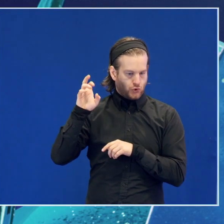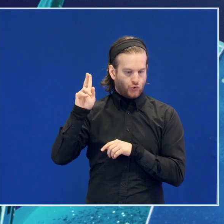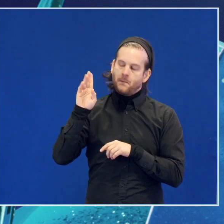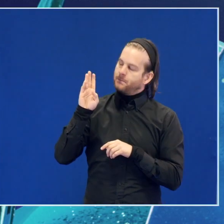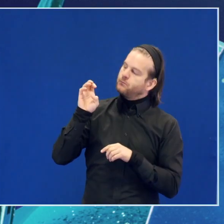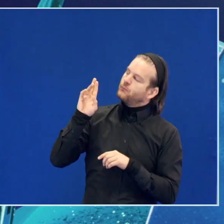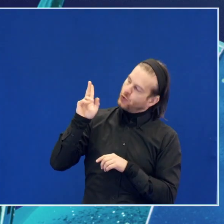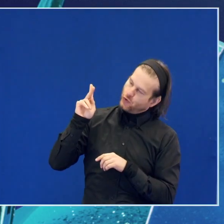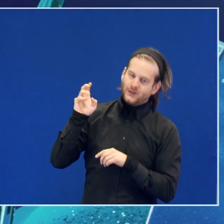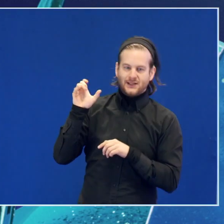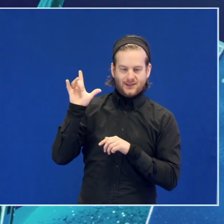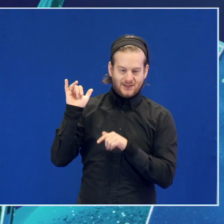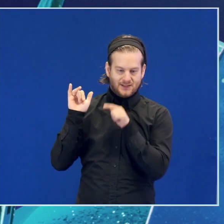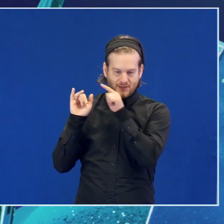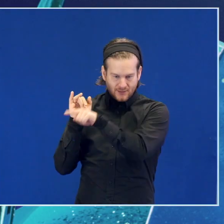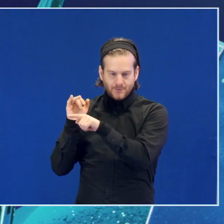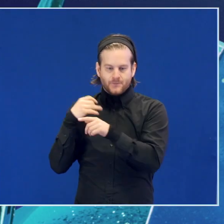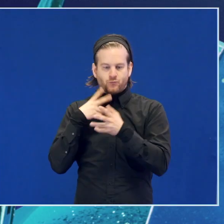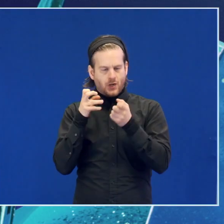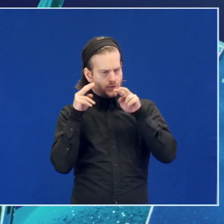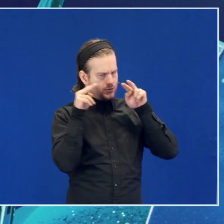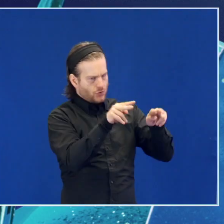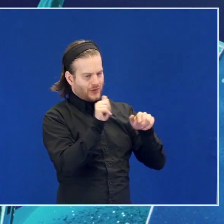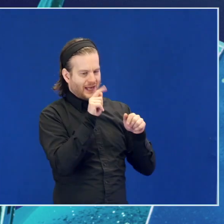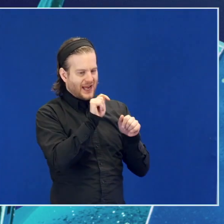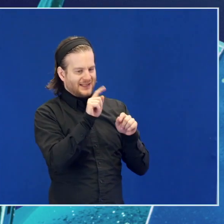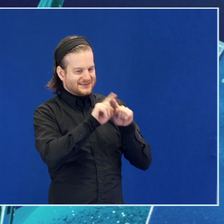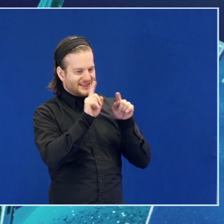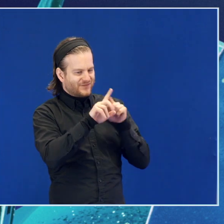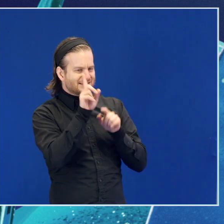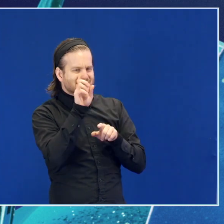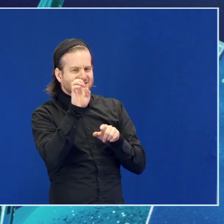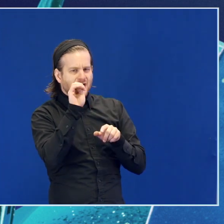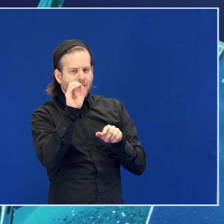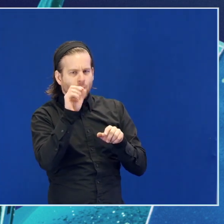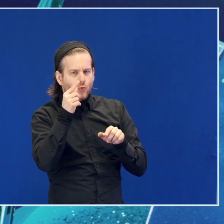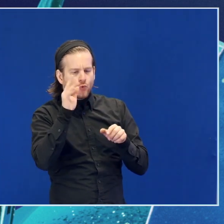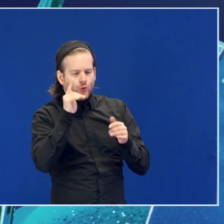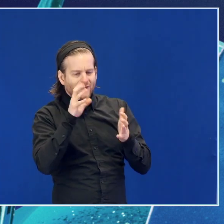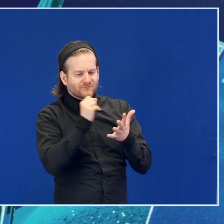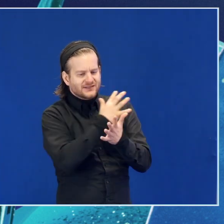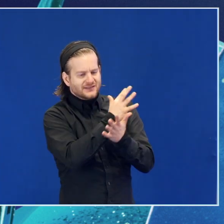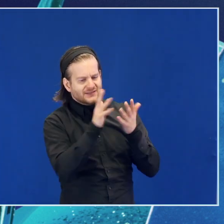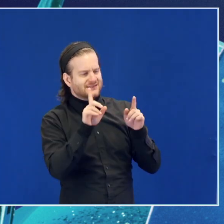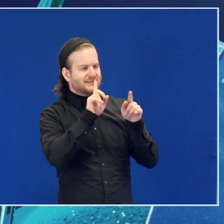and different sensory triggers across different neurodivergent identities,